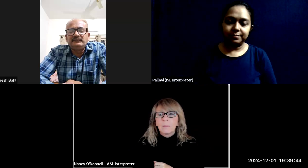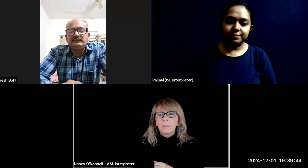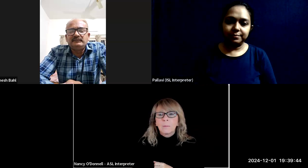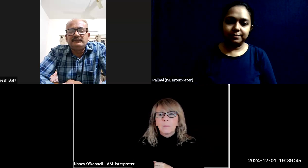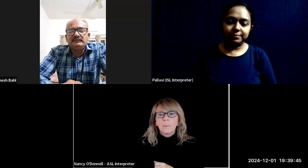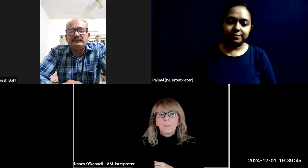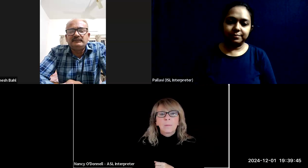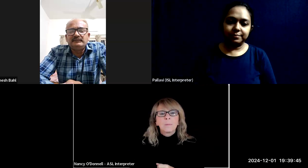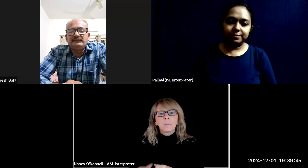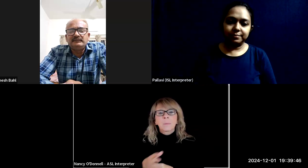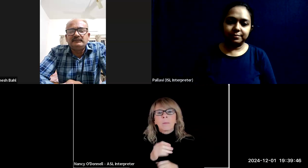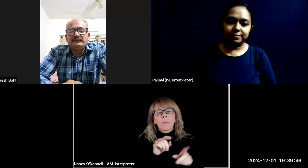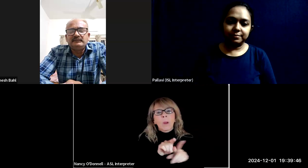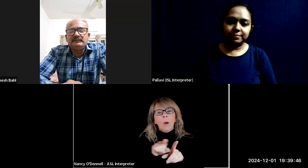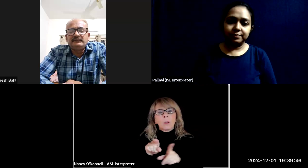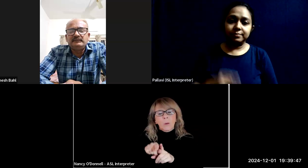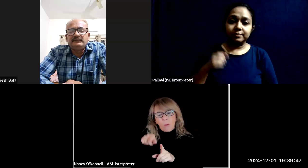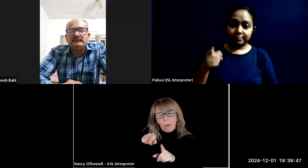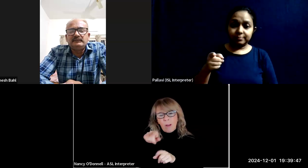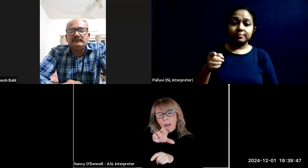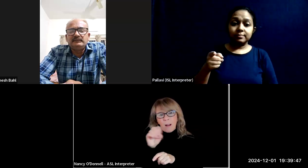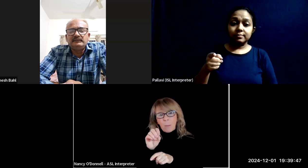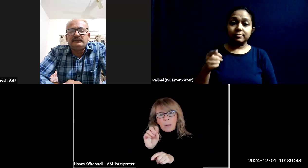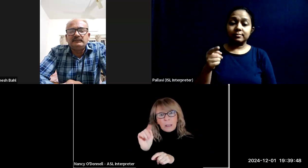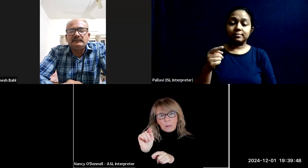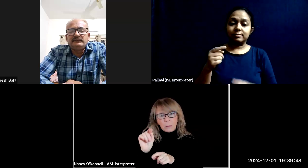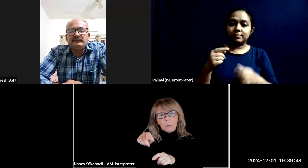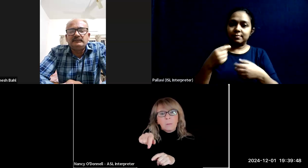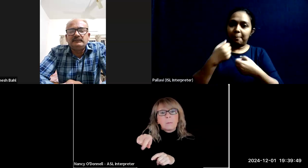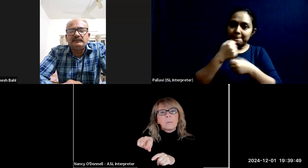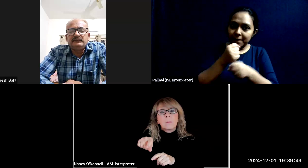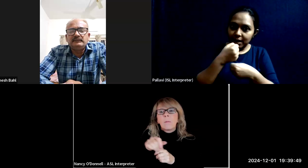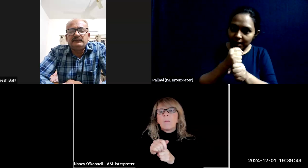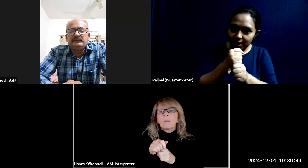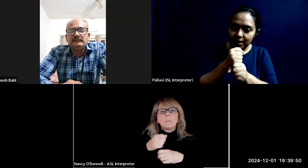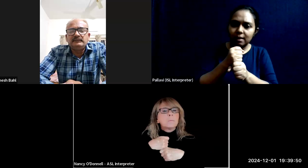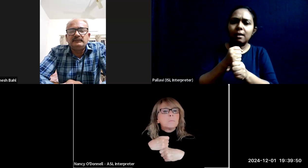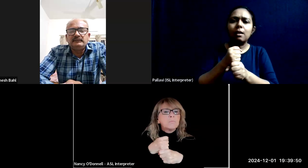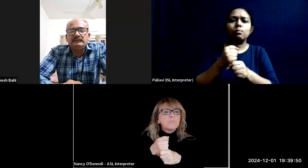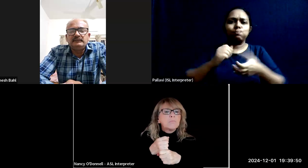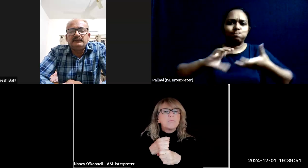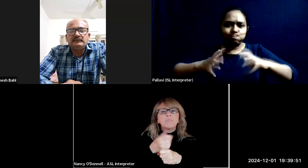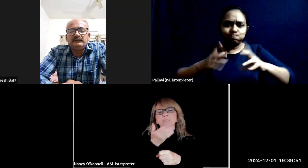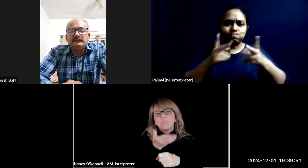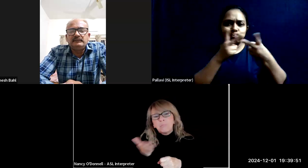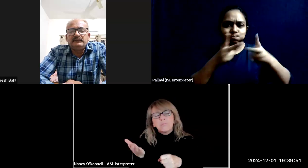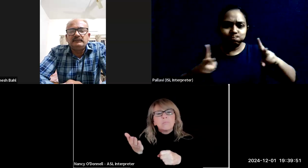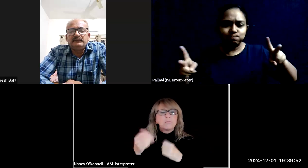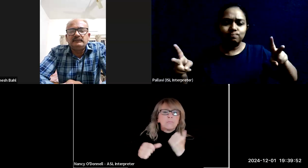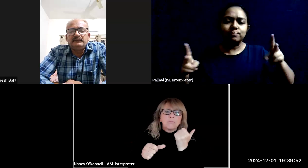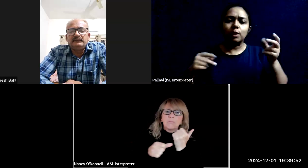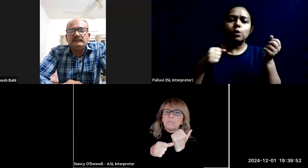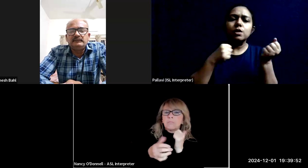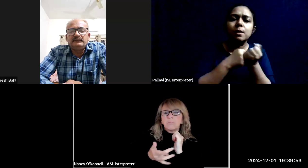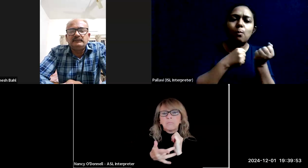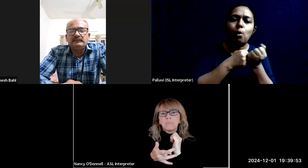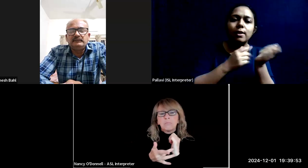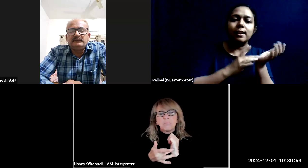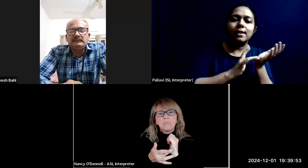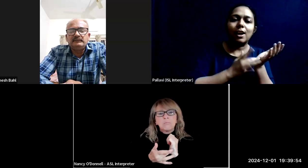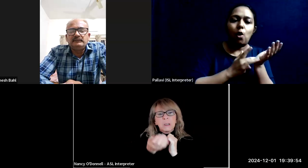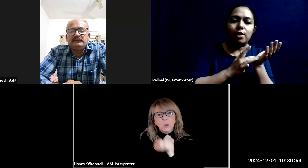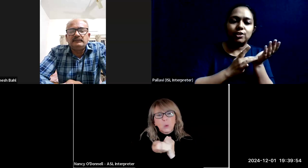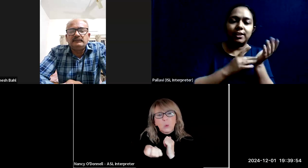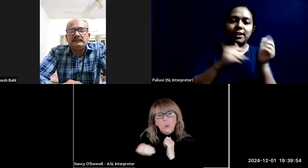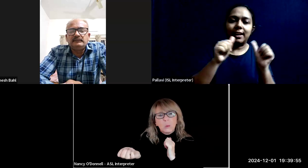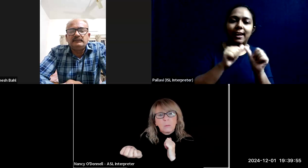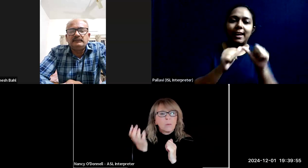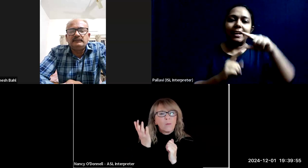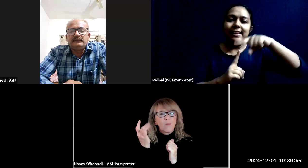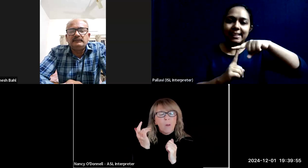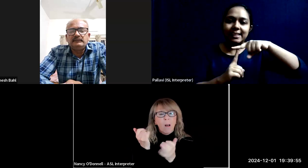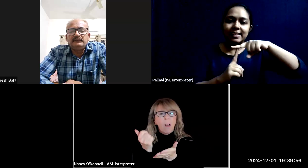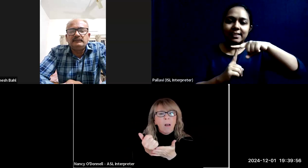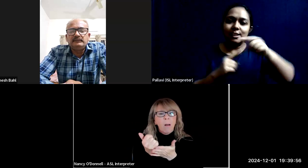And they develop and manufacture products, assistive technology products for different disabilities.